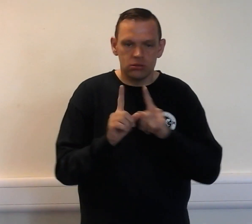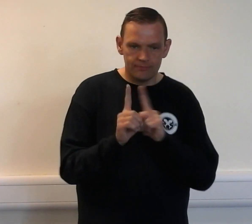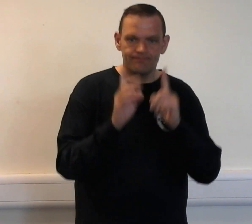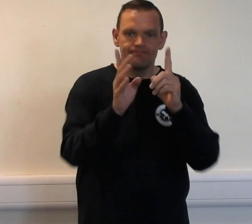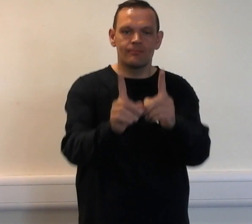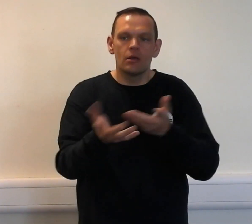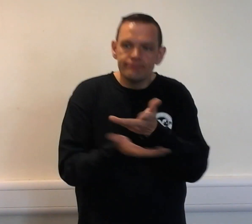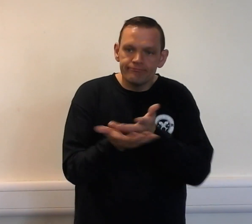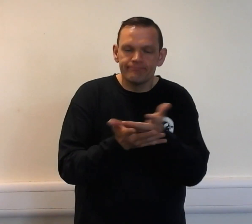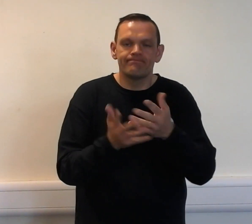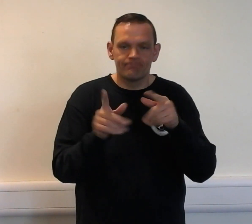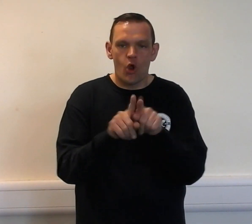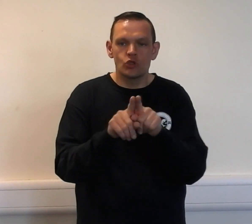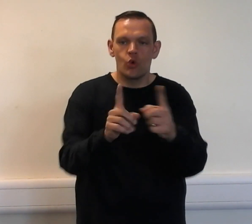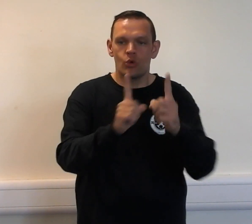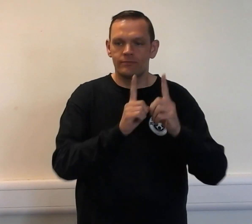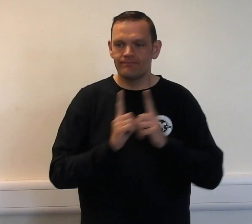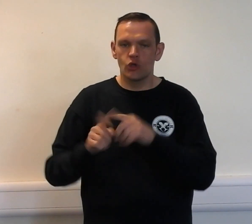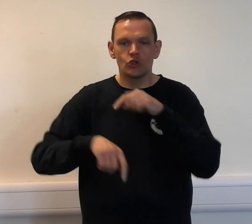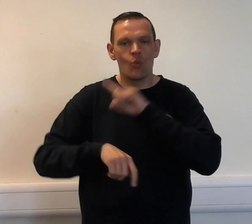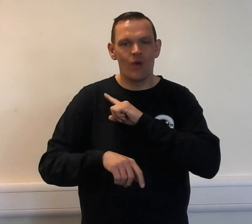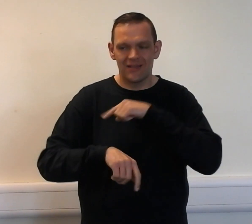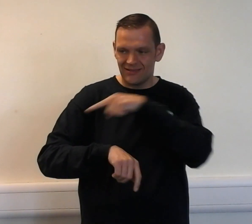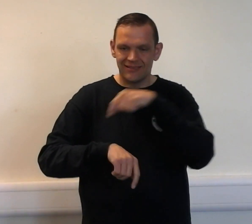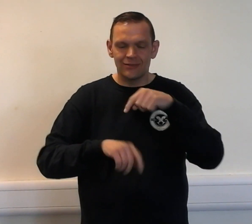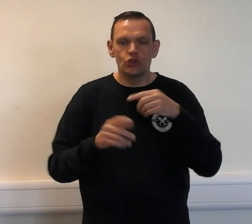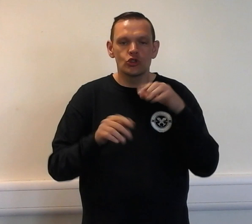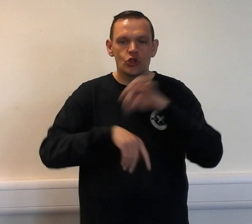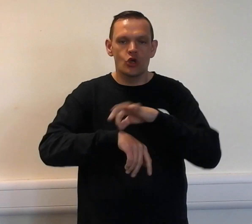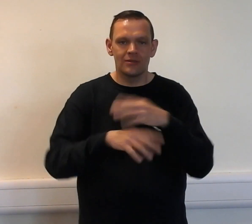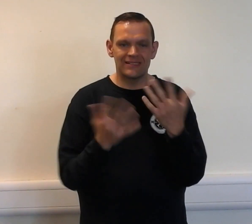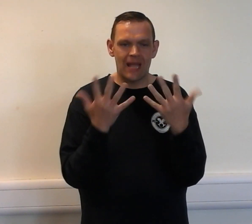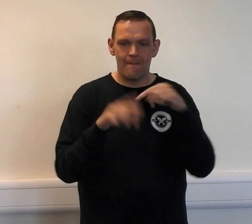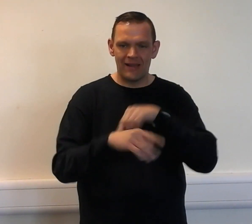appointments on time, to get a quick response and have a conversation is good because